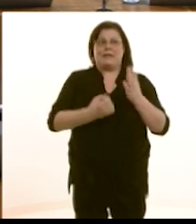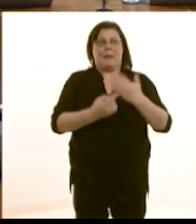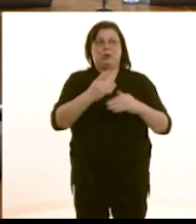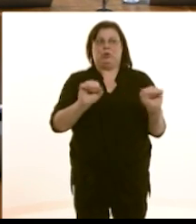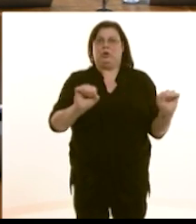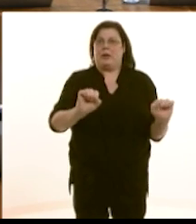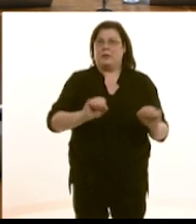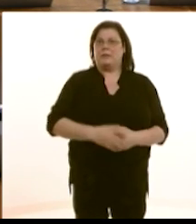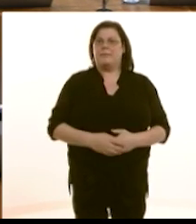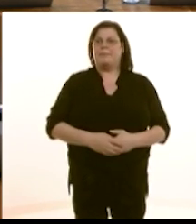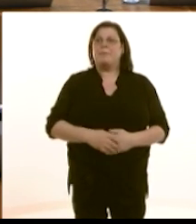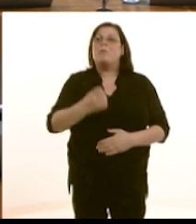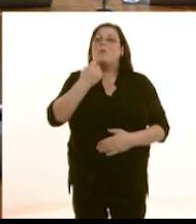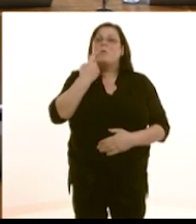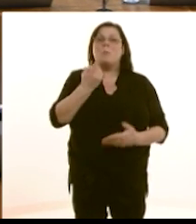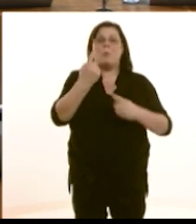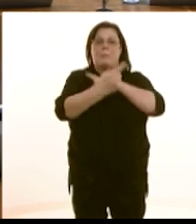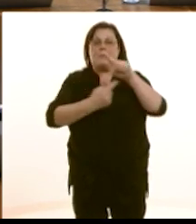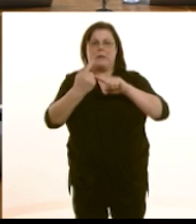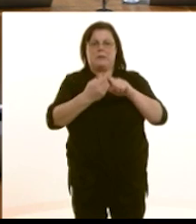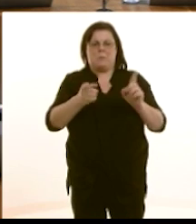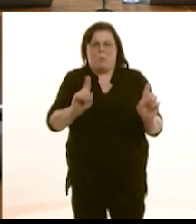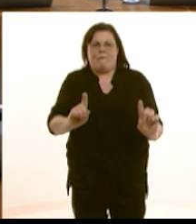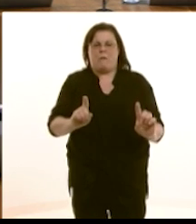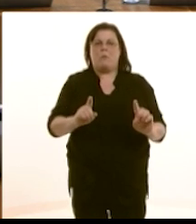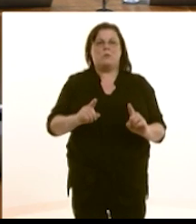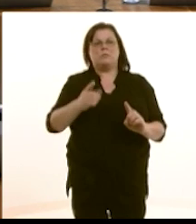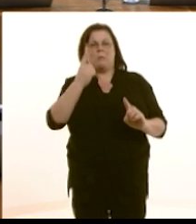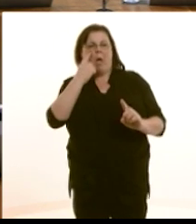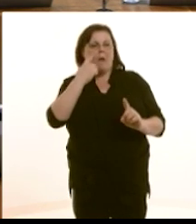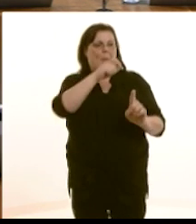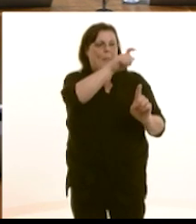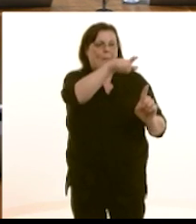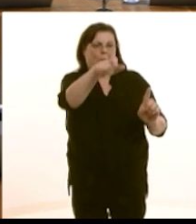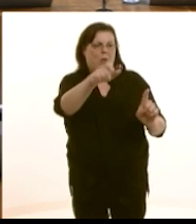Tomorrowís emphasis will be on helping people, on making sure that we understand what can